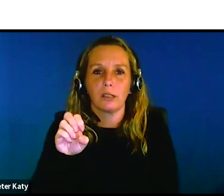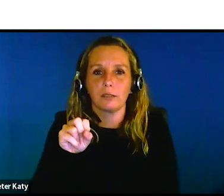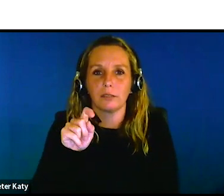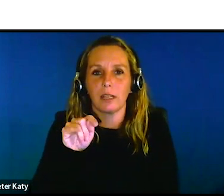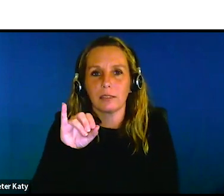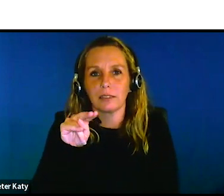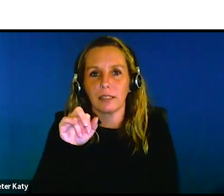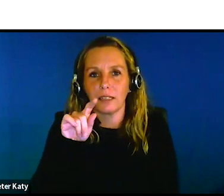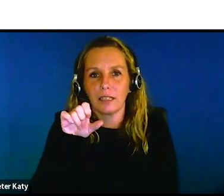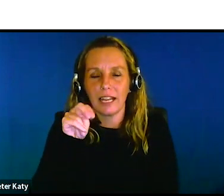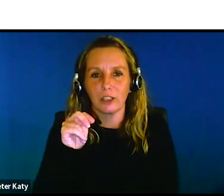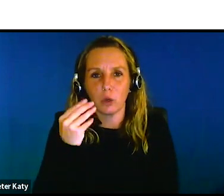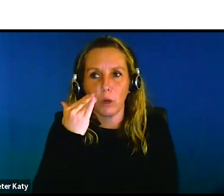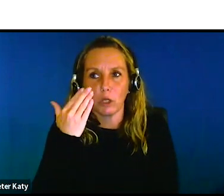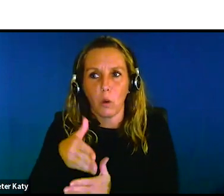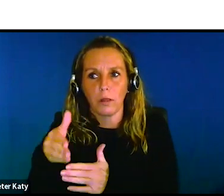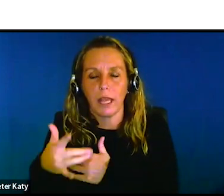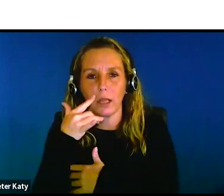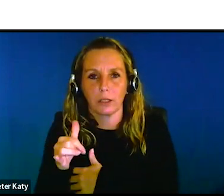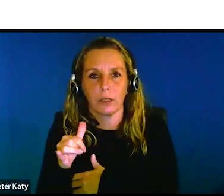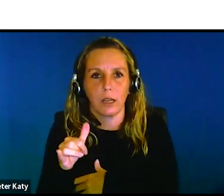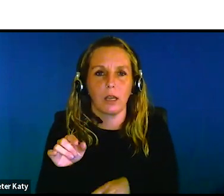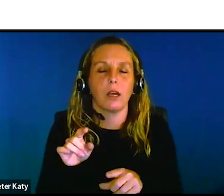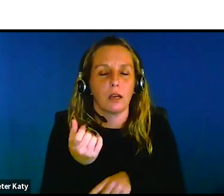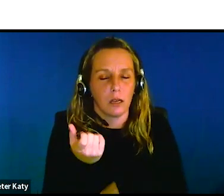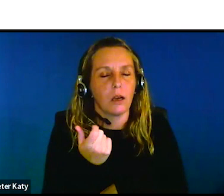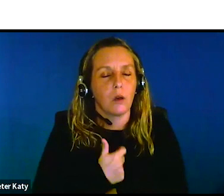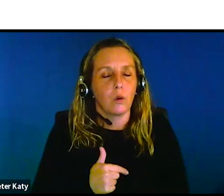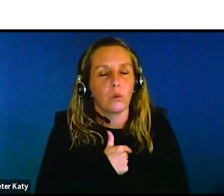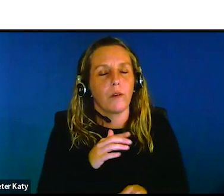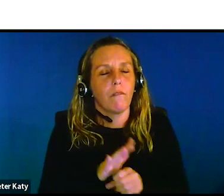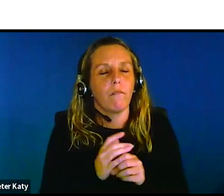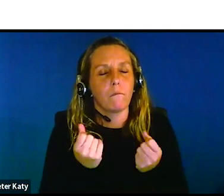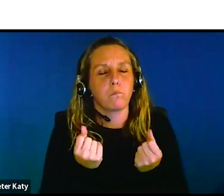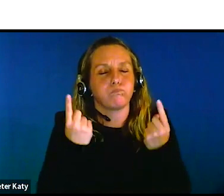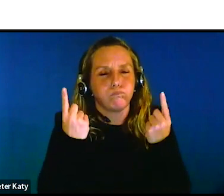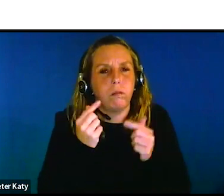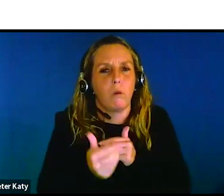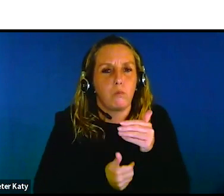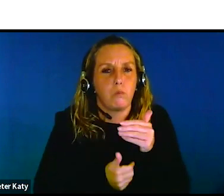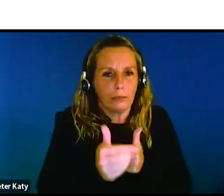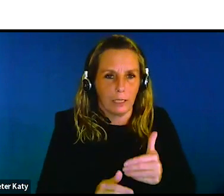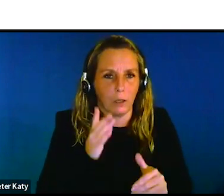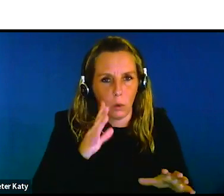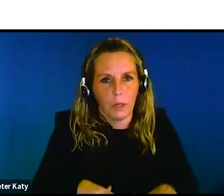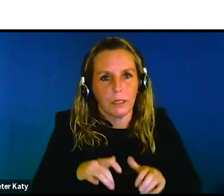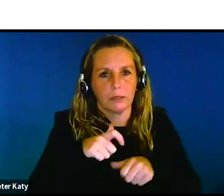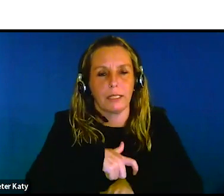But we fully recognize that it's a process that will take time. We're heading to a space where we can have